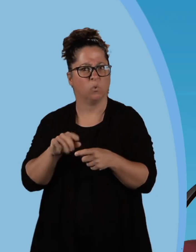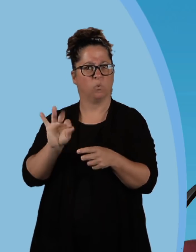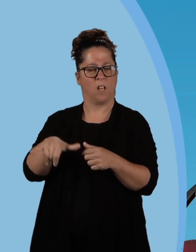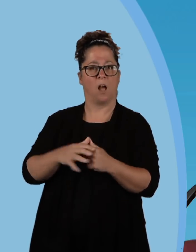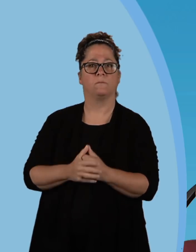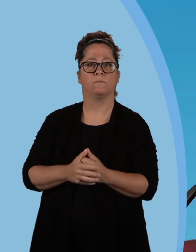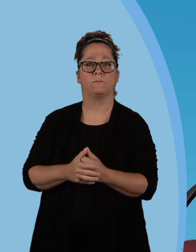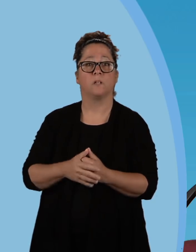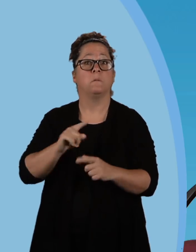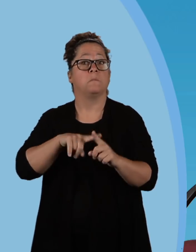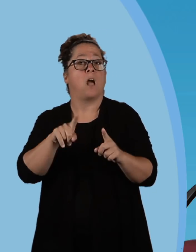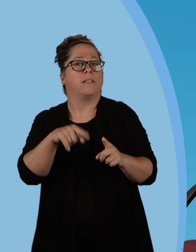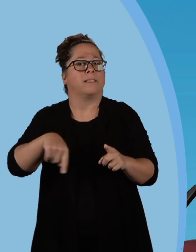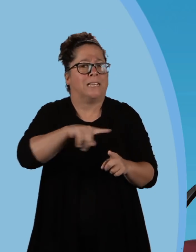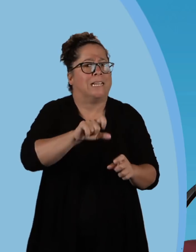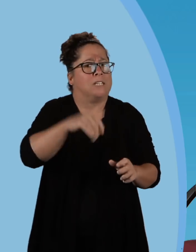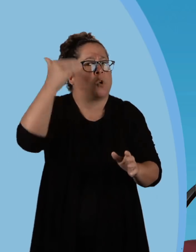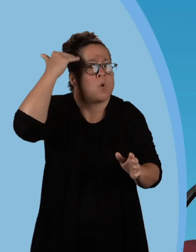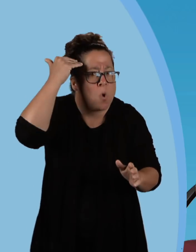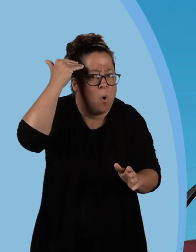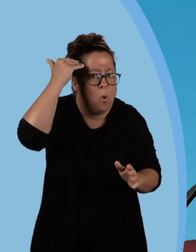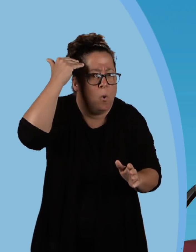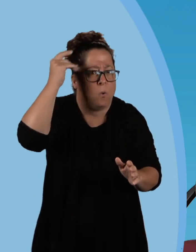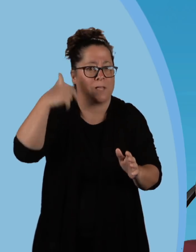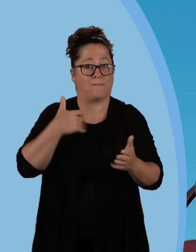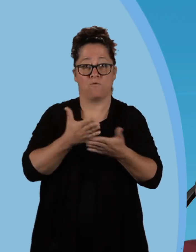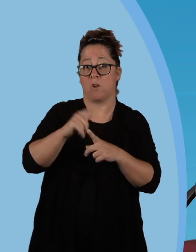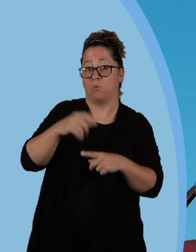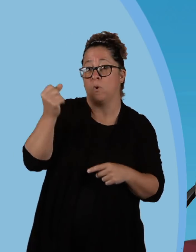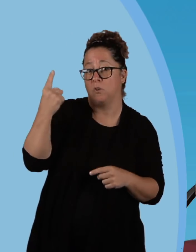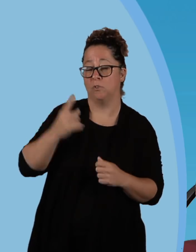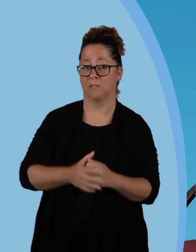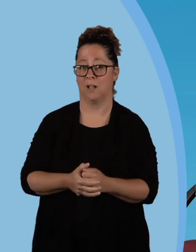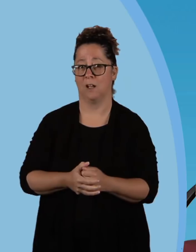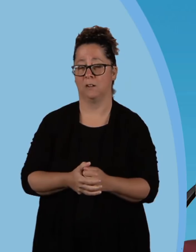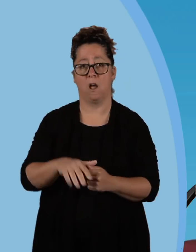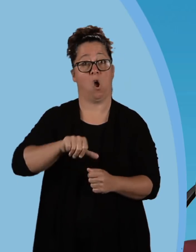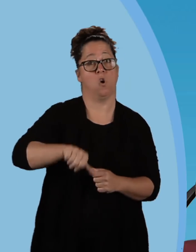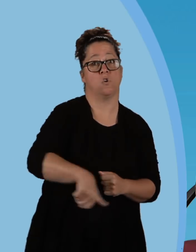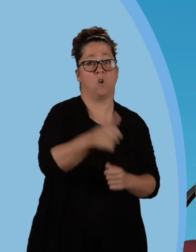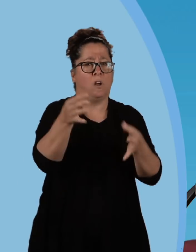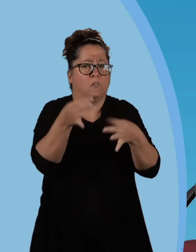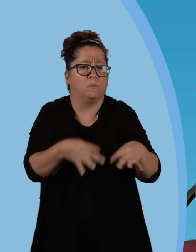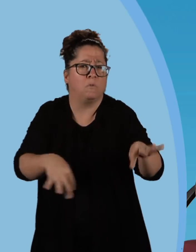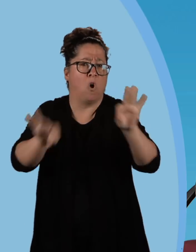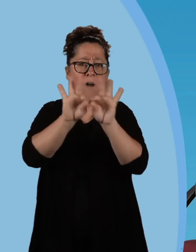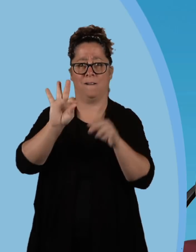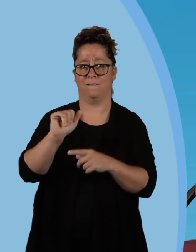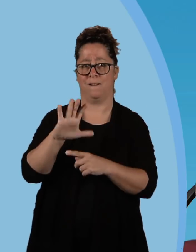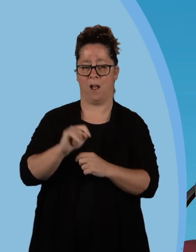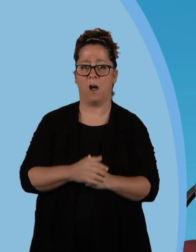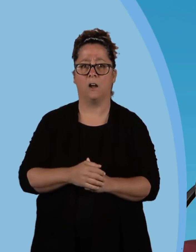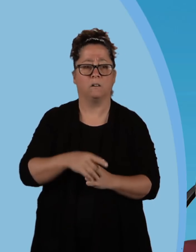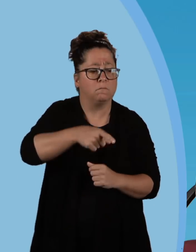But they do need to know that they have a right to understand. Another really critical fact is that they should know